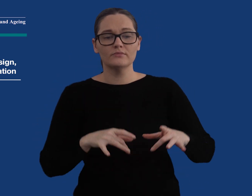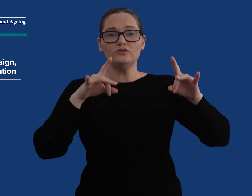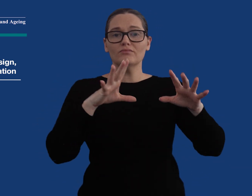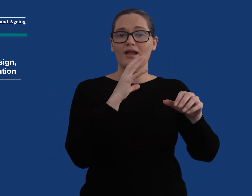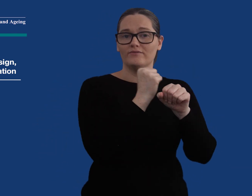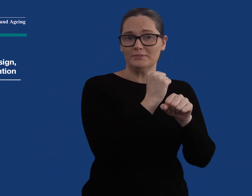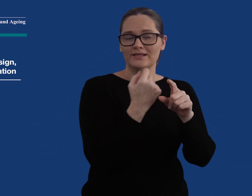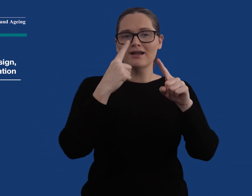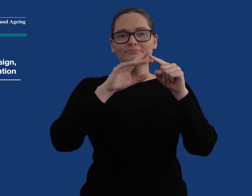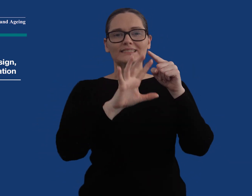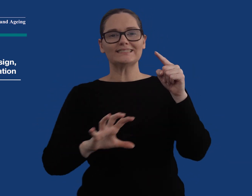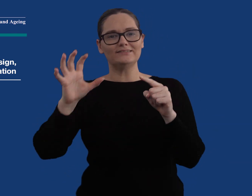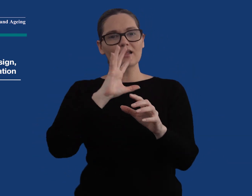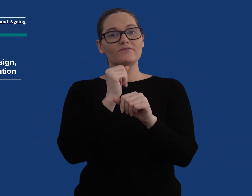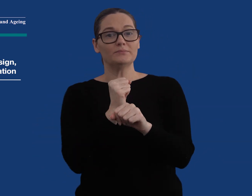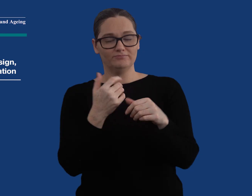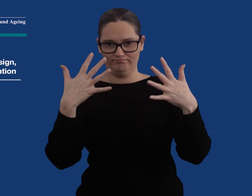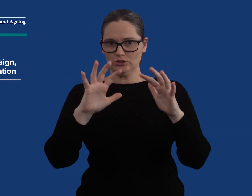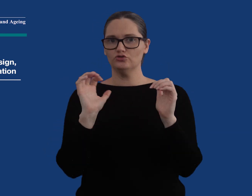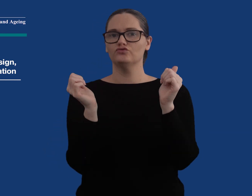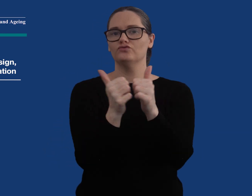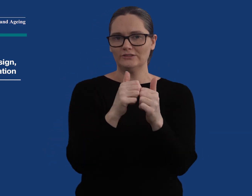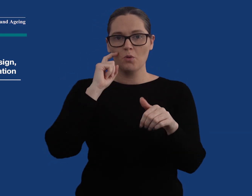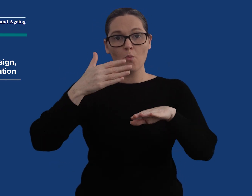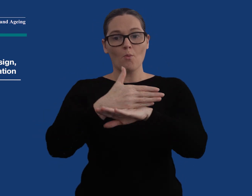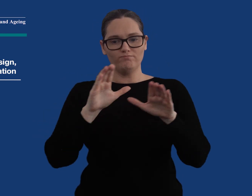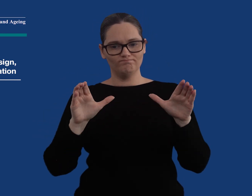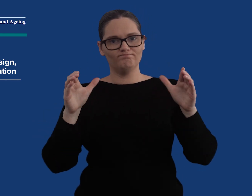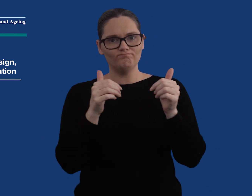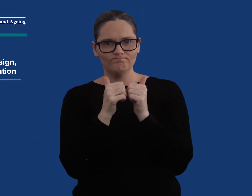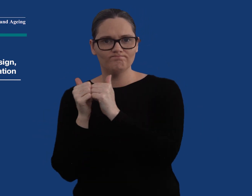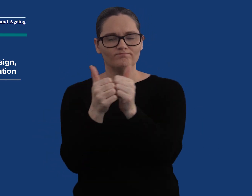The Australian Government and state and territory governments have reached an agreement